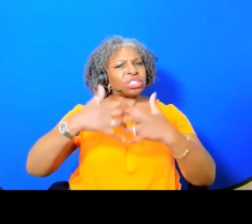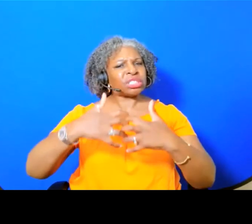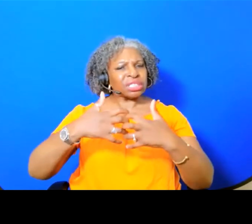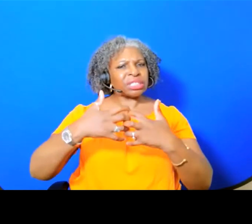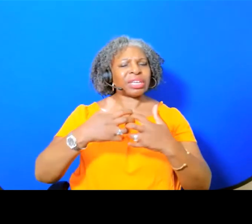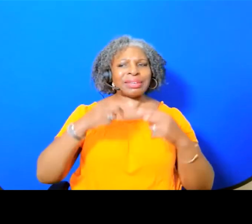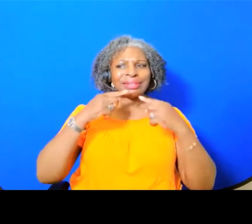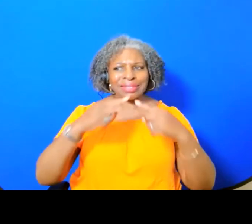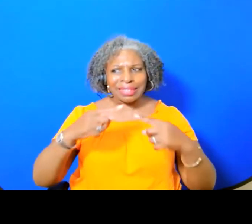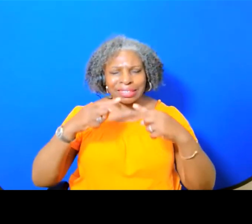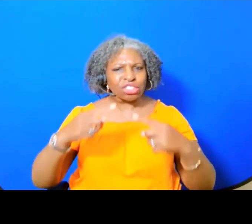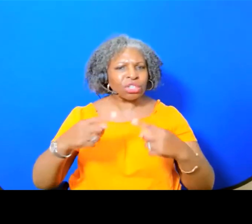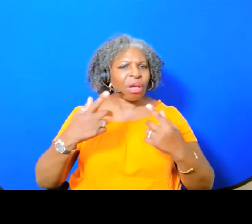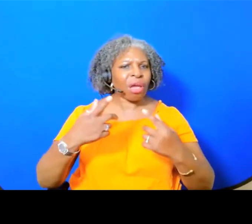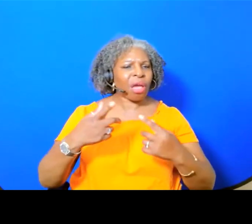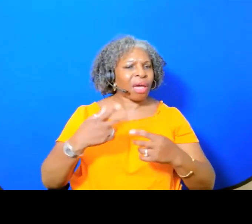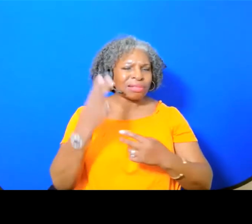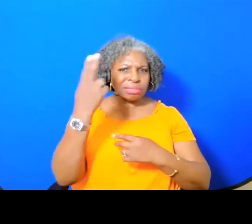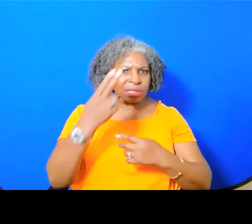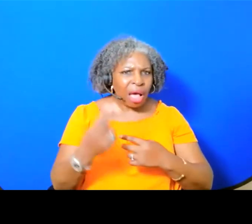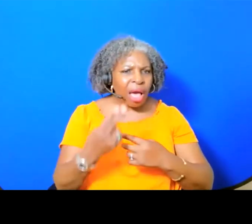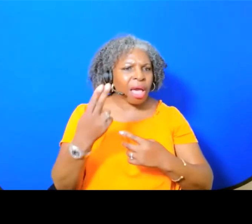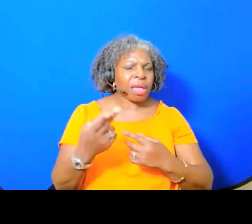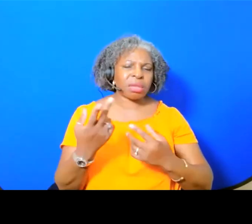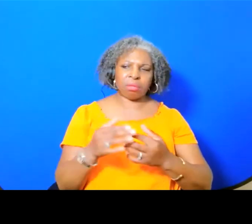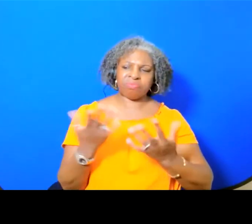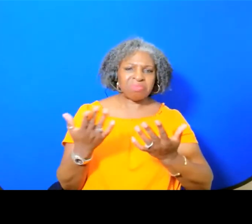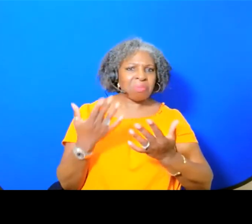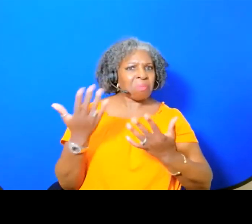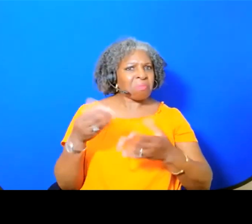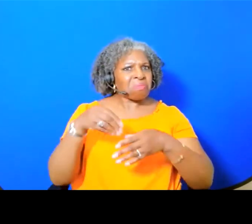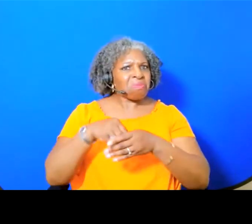teaching at several schools of architecture including the Architecture Association